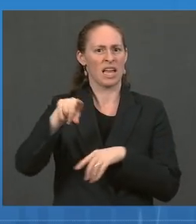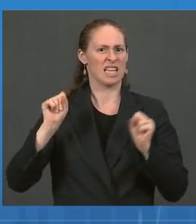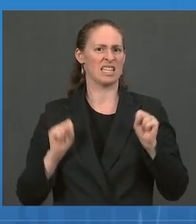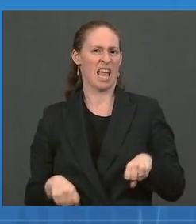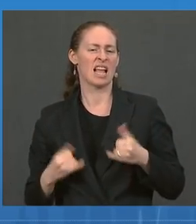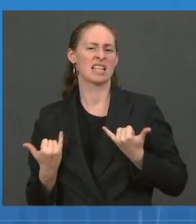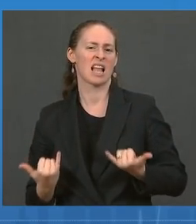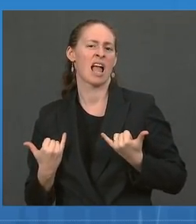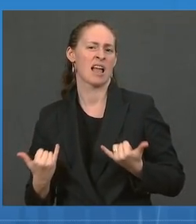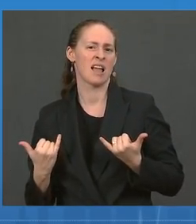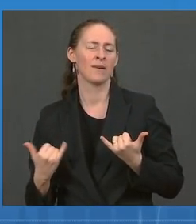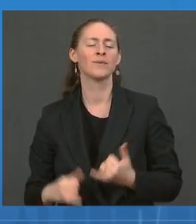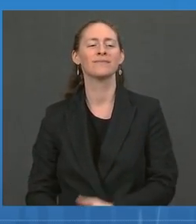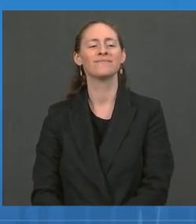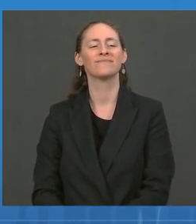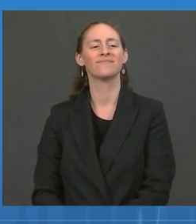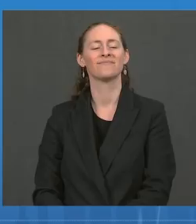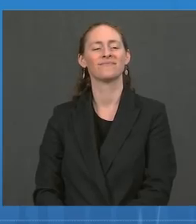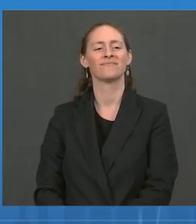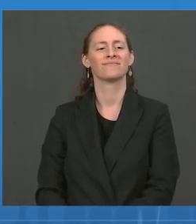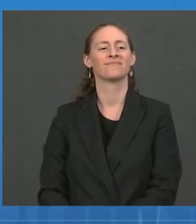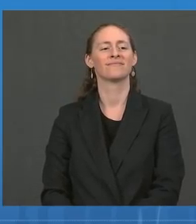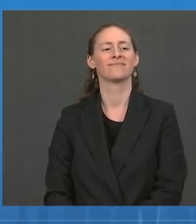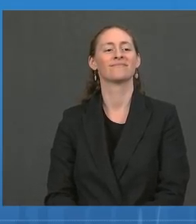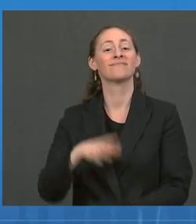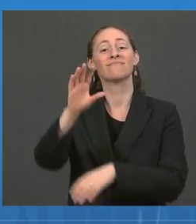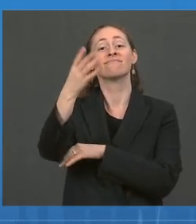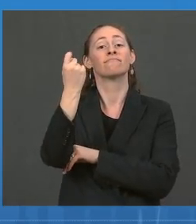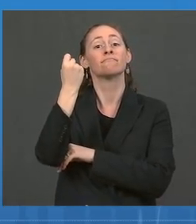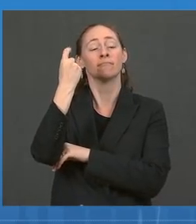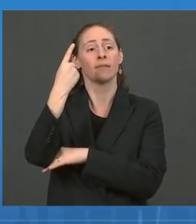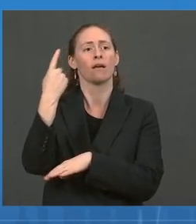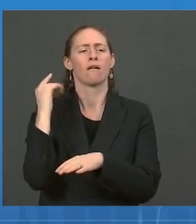At the same time, our top priority remains first and second shots.